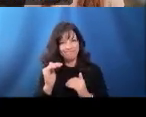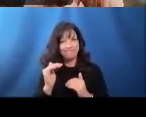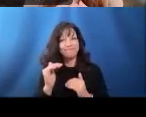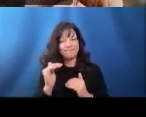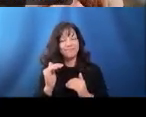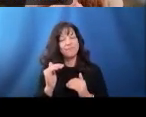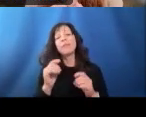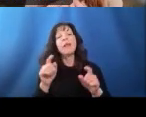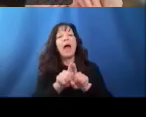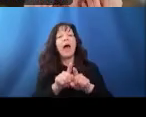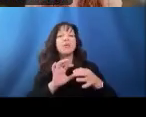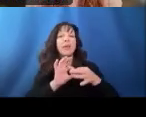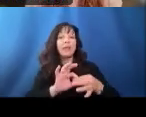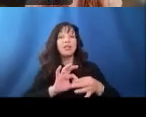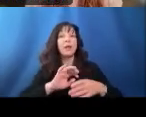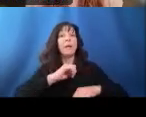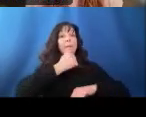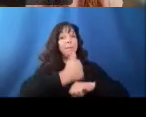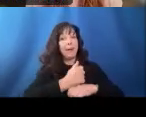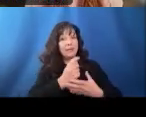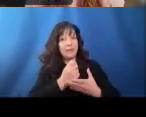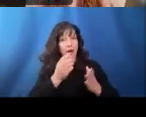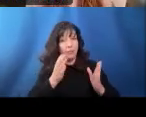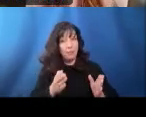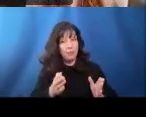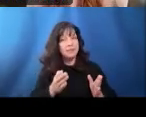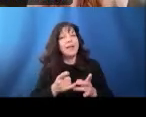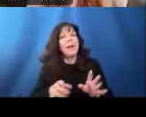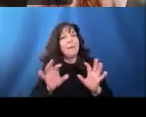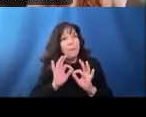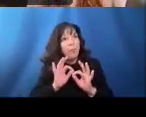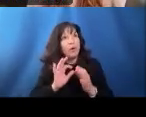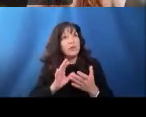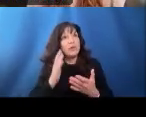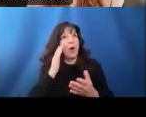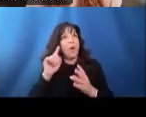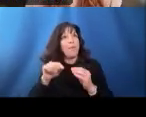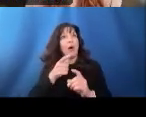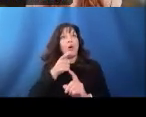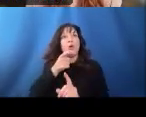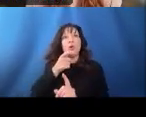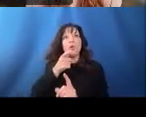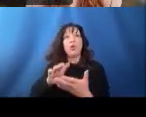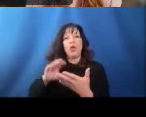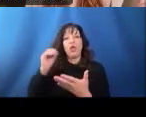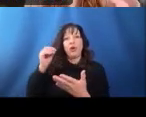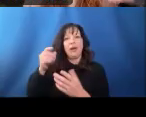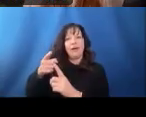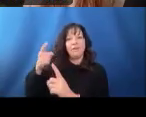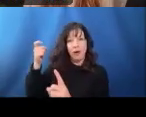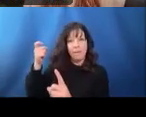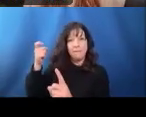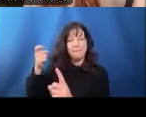relationship based therapist. I do think it's important to know a little bit about who you're learning from. You heard a